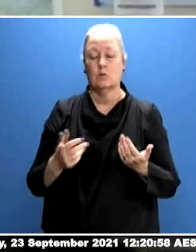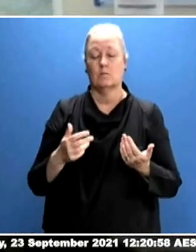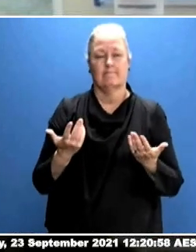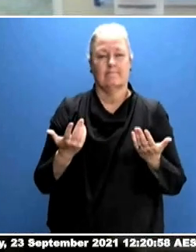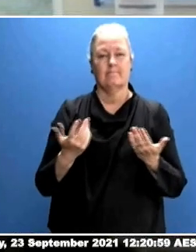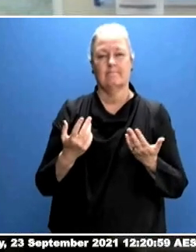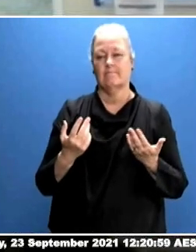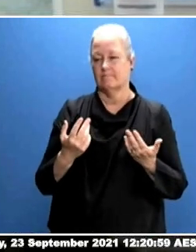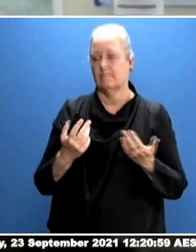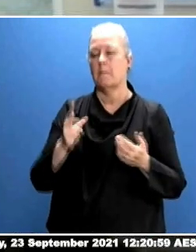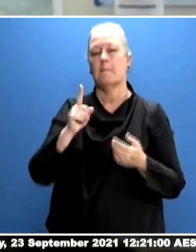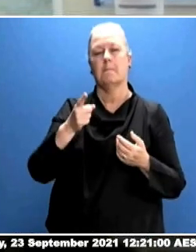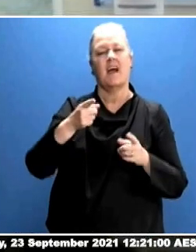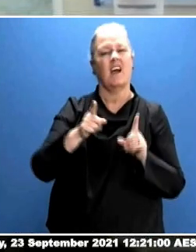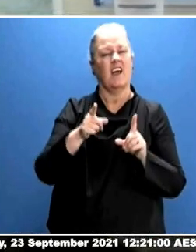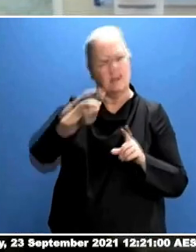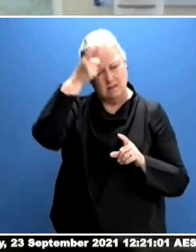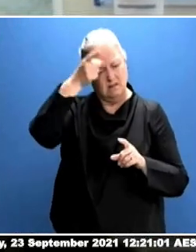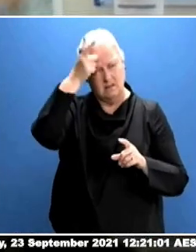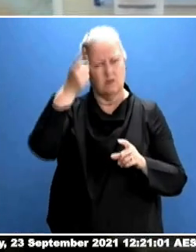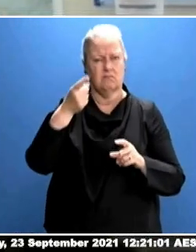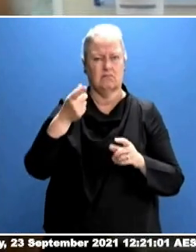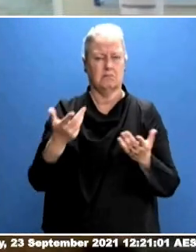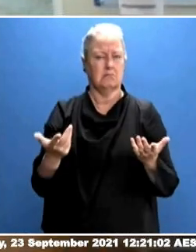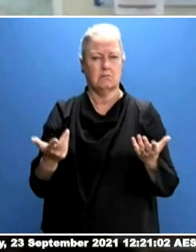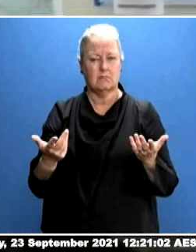Secure Care shouldn't be about punitive measures.